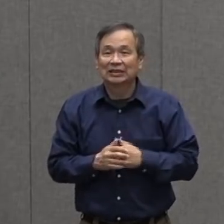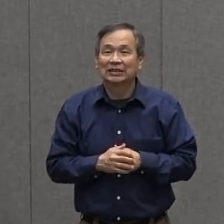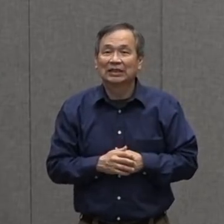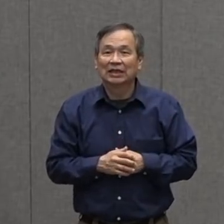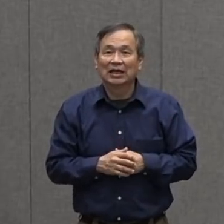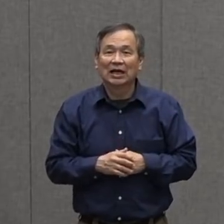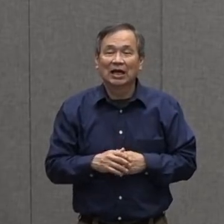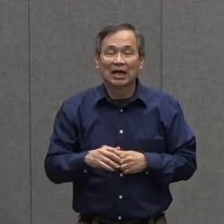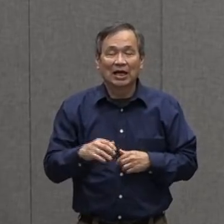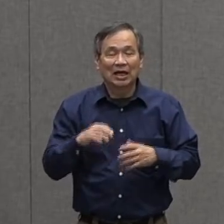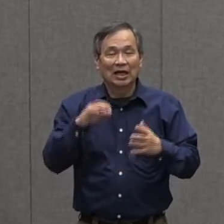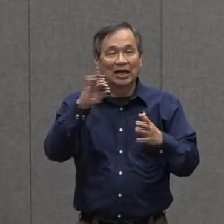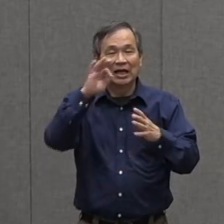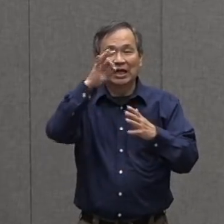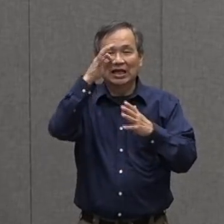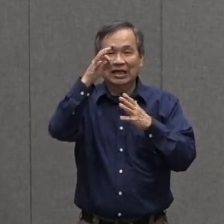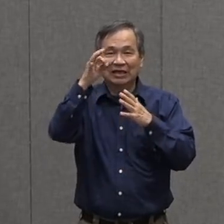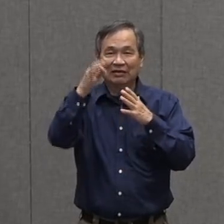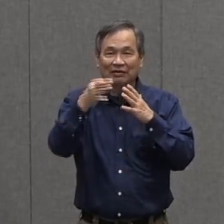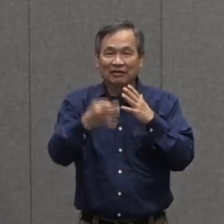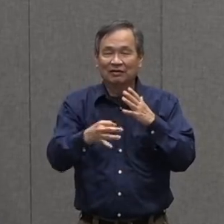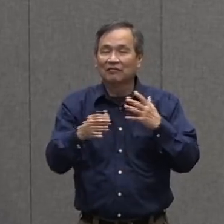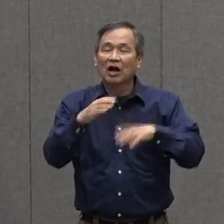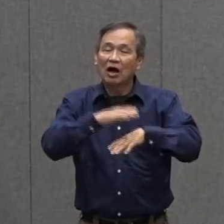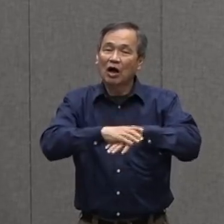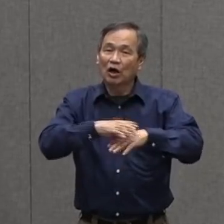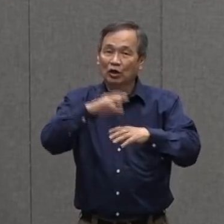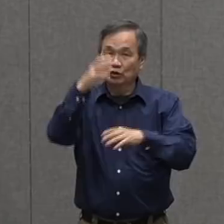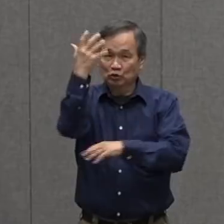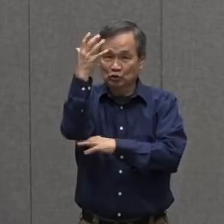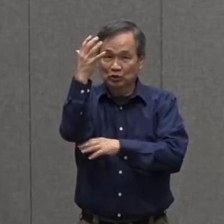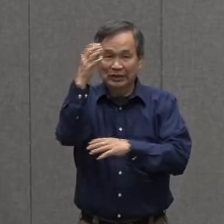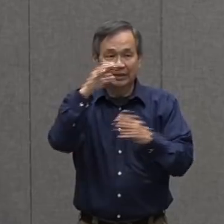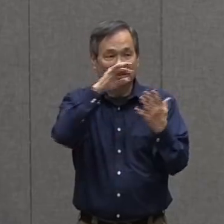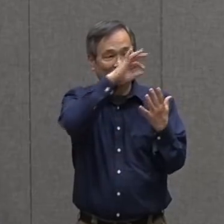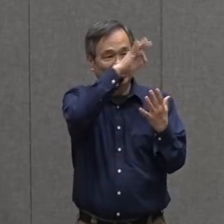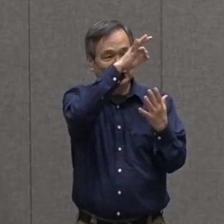The leaf, the leaf is on the tree, but in autumn